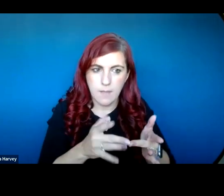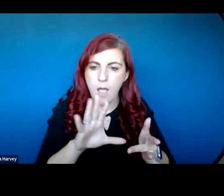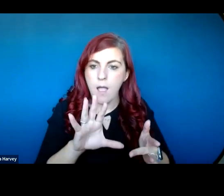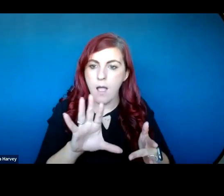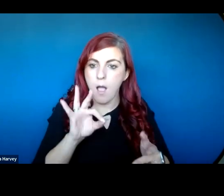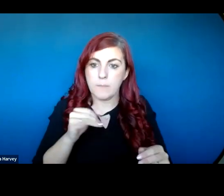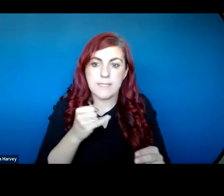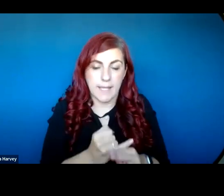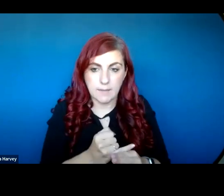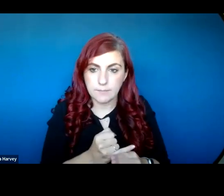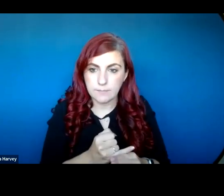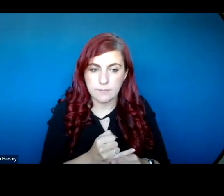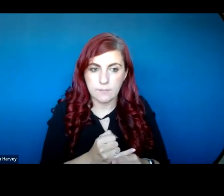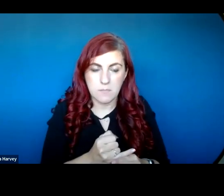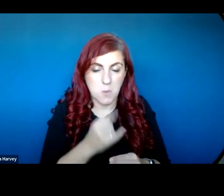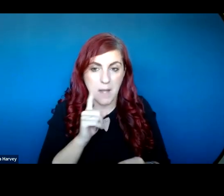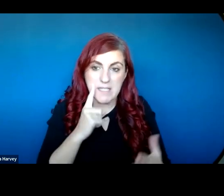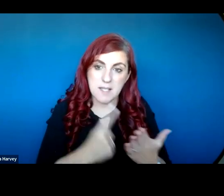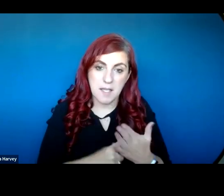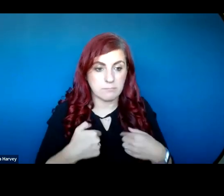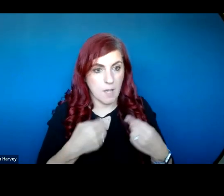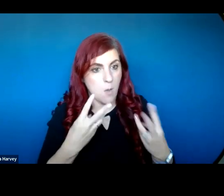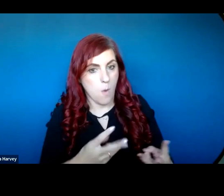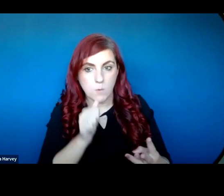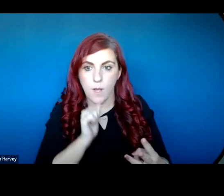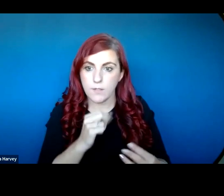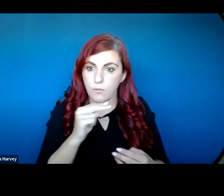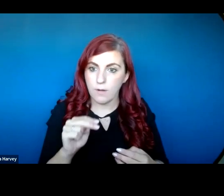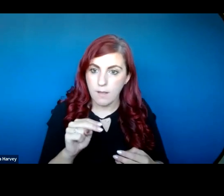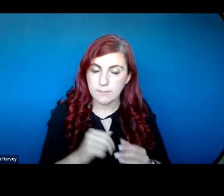survey, so people could choose whether they wanted to complete the survey.